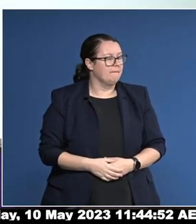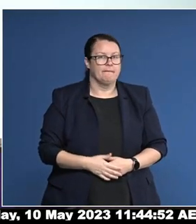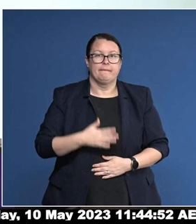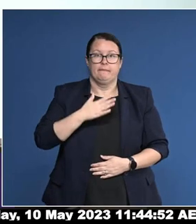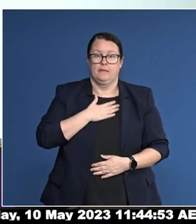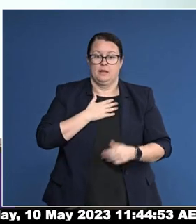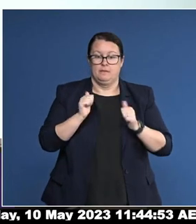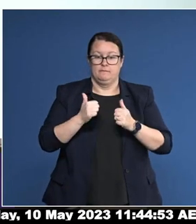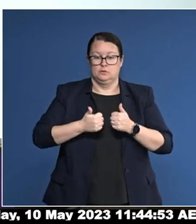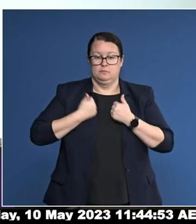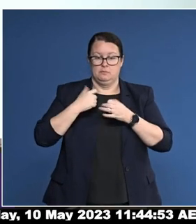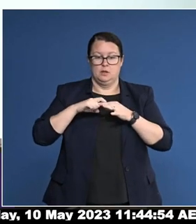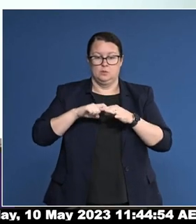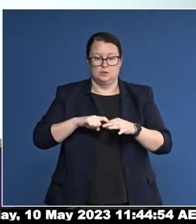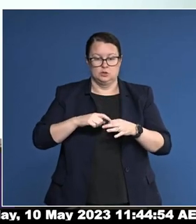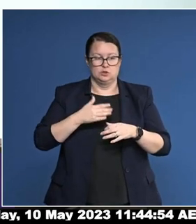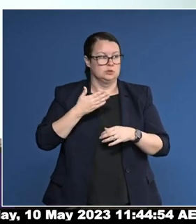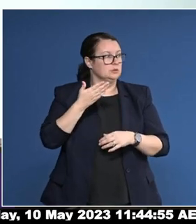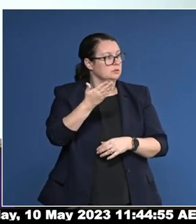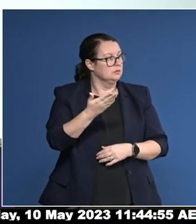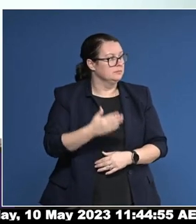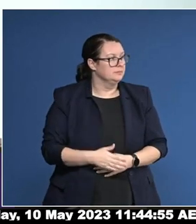Ms McMillan? MS McMILLAN: Yes, I have a couple of questions, thank you.